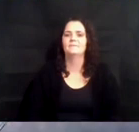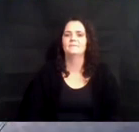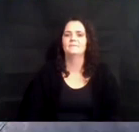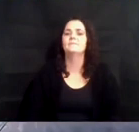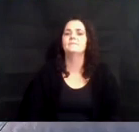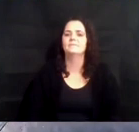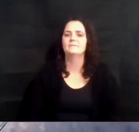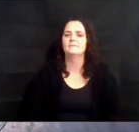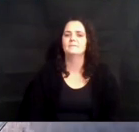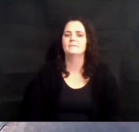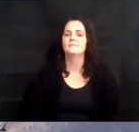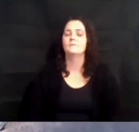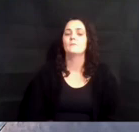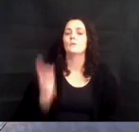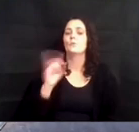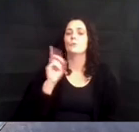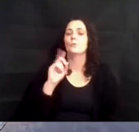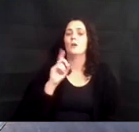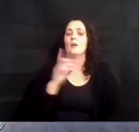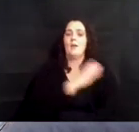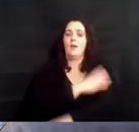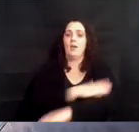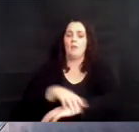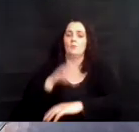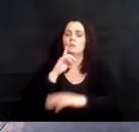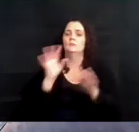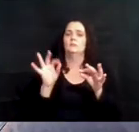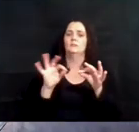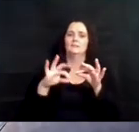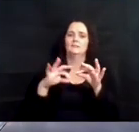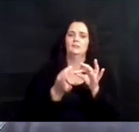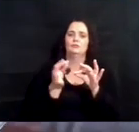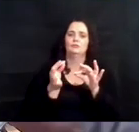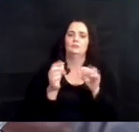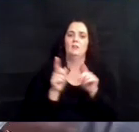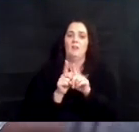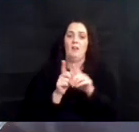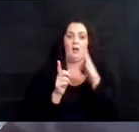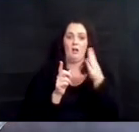Now, what I'm gonna do is stitch my arm on, just like that and then